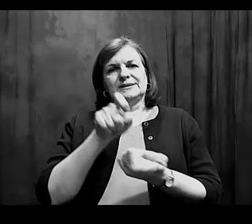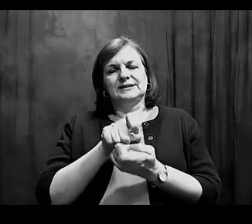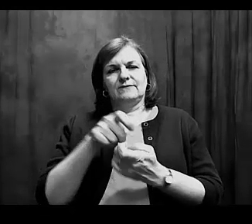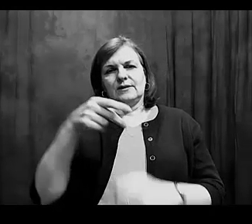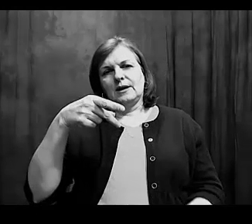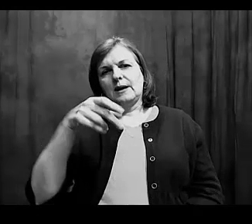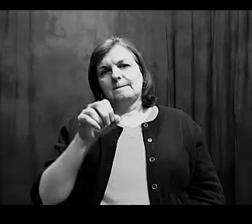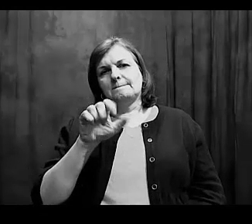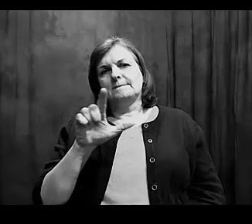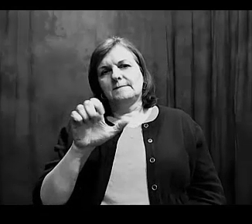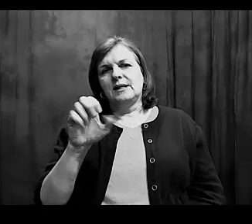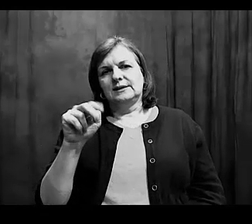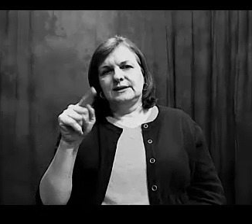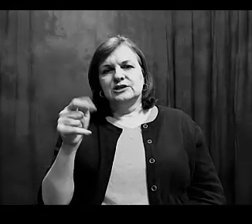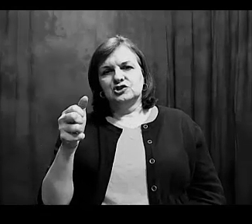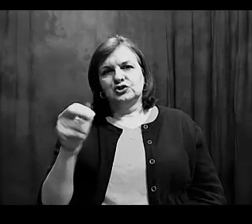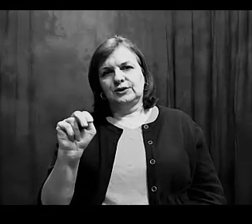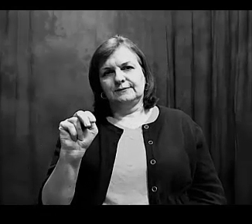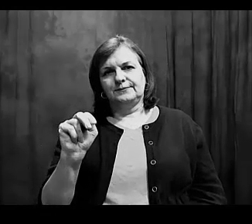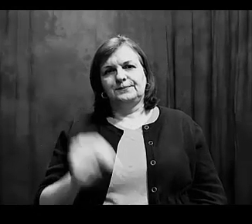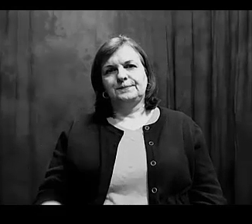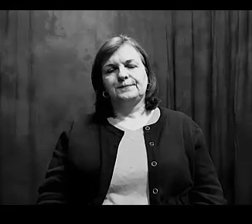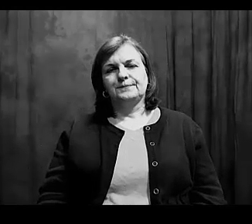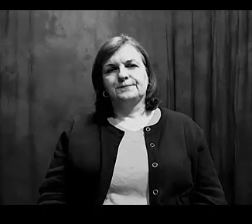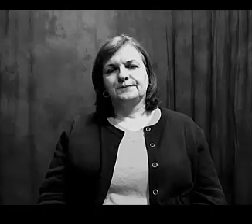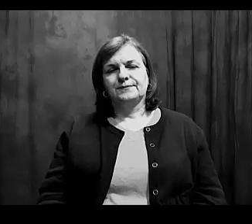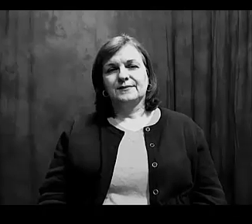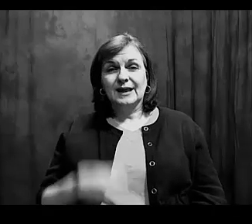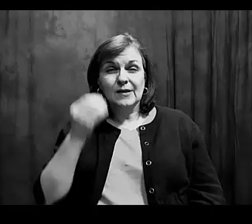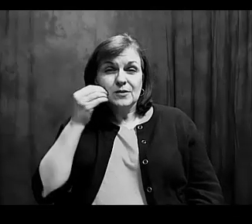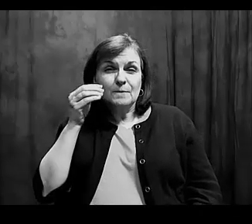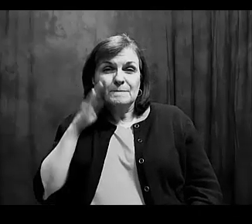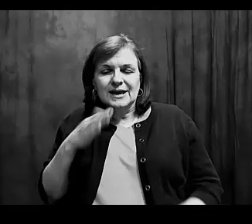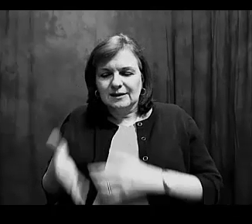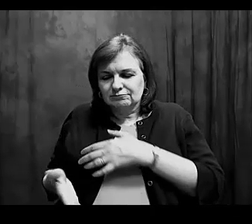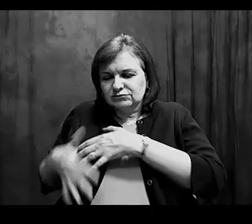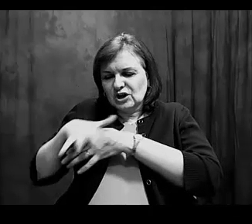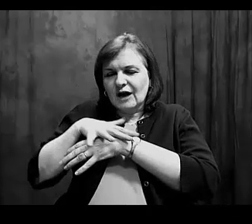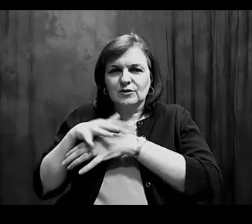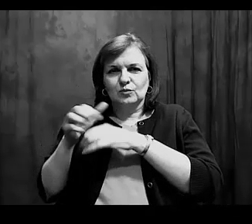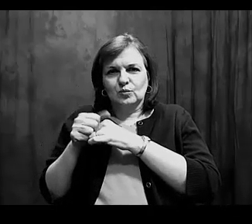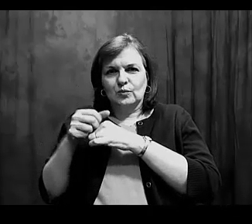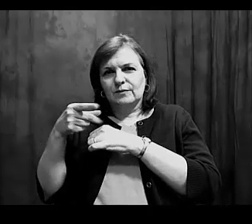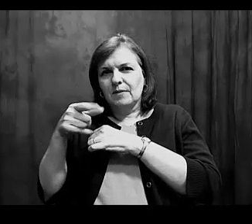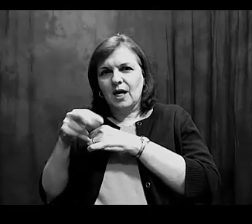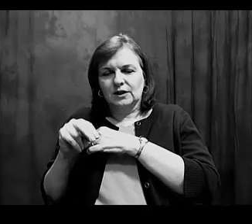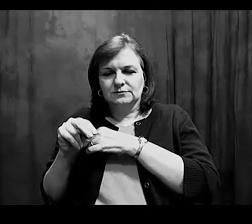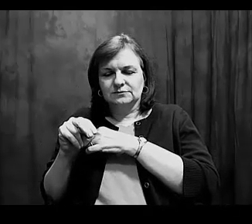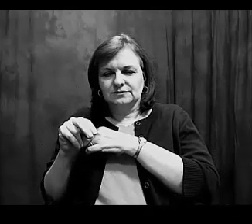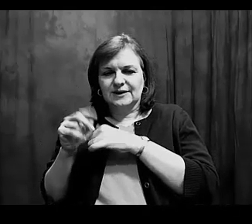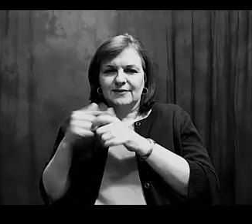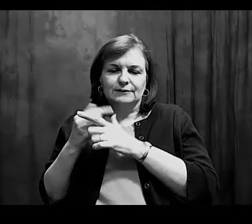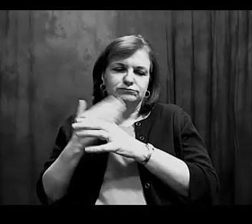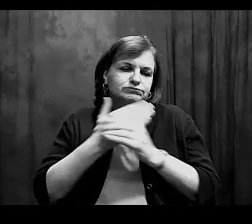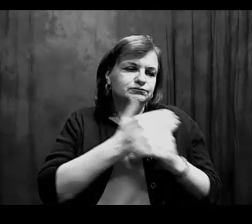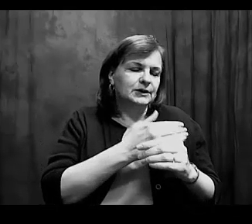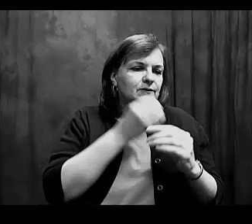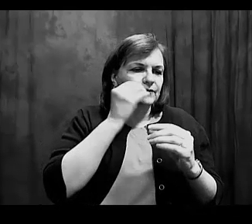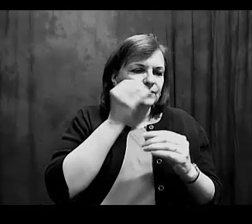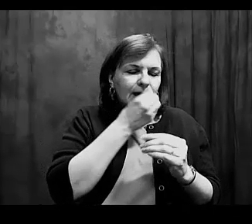pollination a bee gets covered in pollen - moves from flower to flower isn't picky about the flower he's